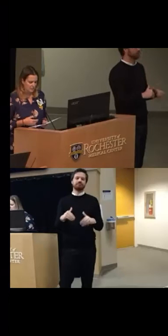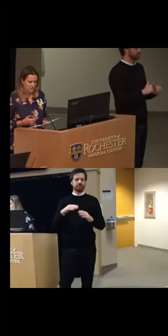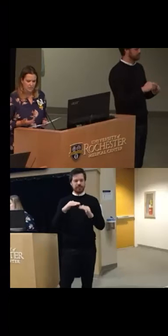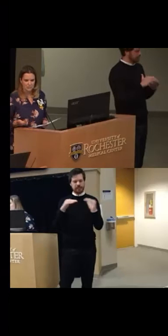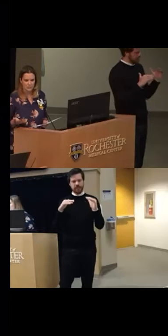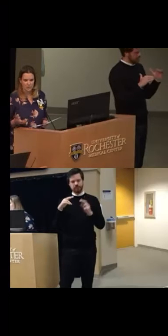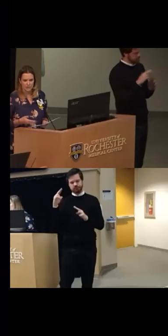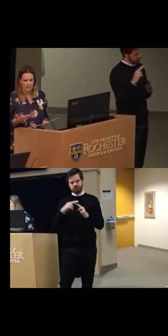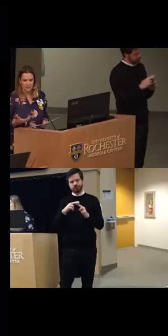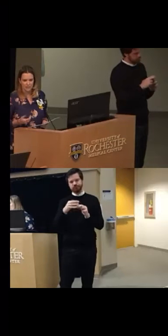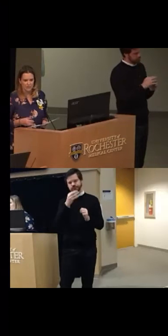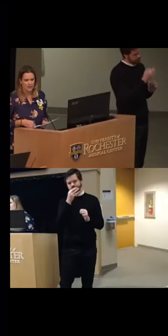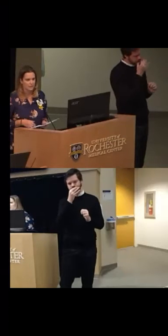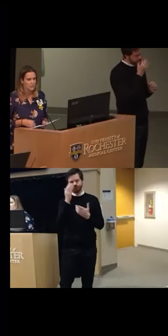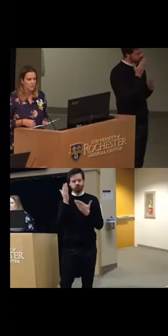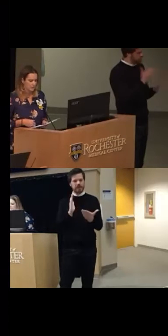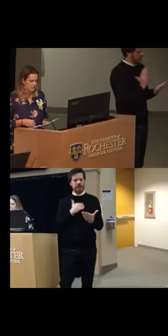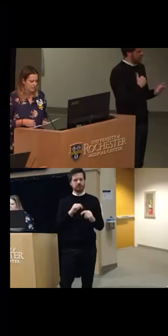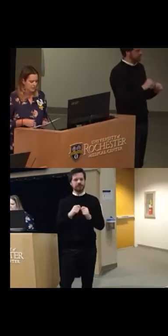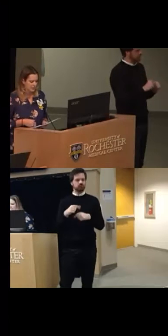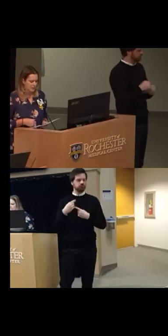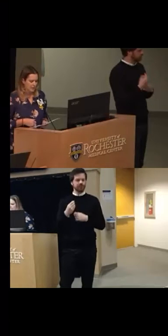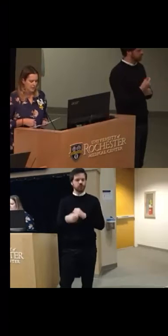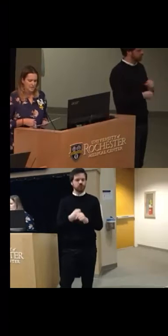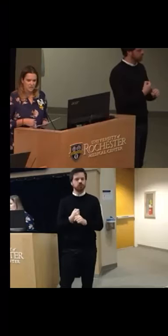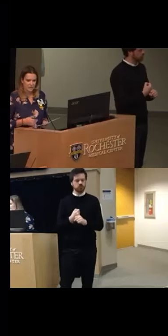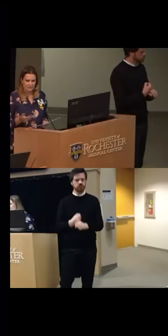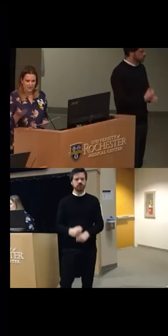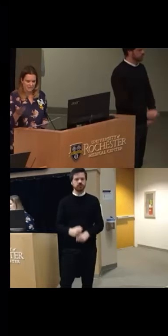professionalism she's brought to our team over the past few years um and additionally Vanessa